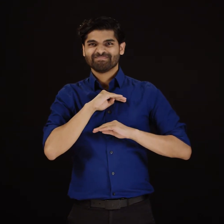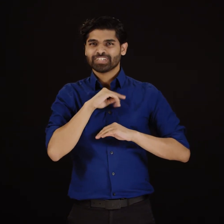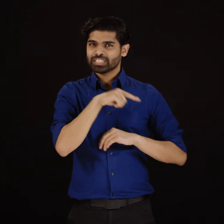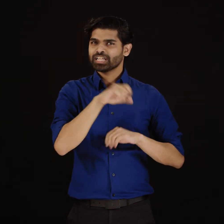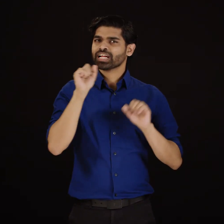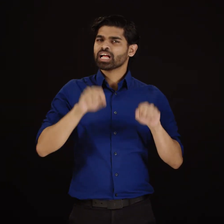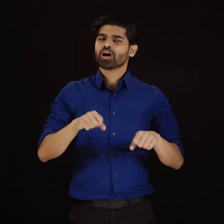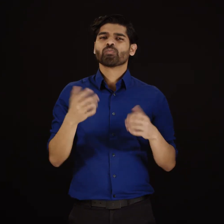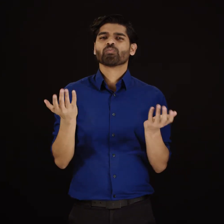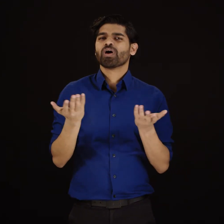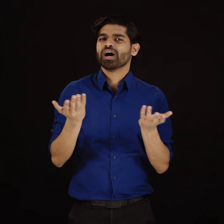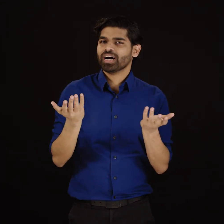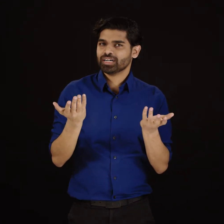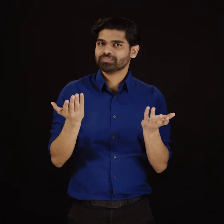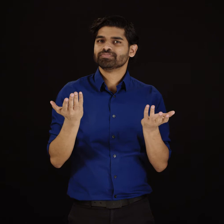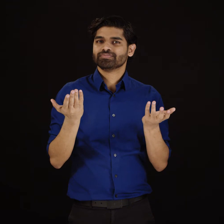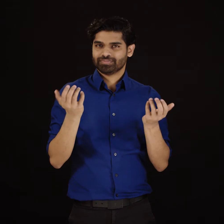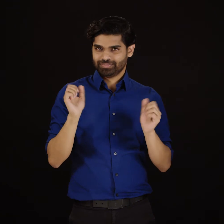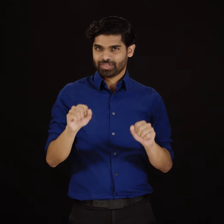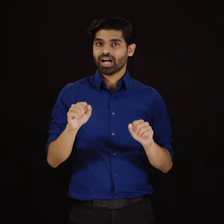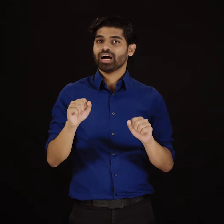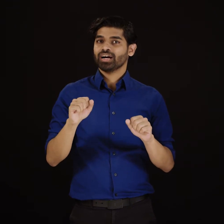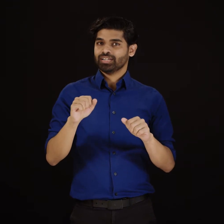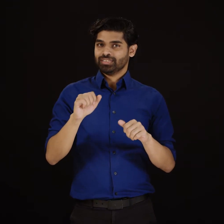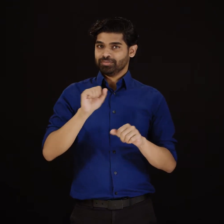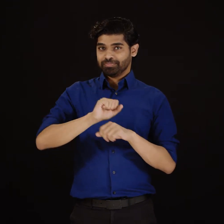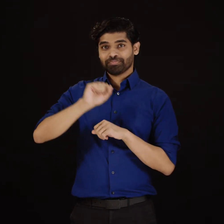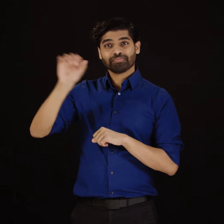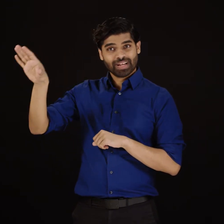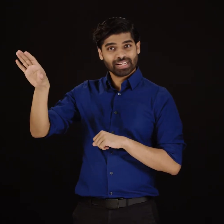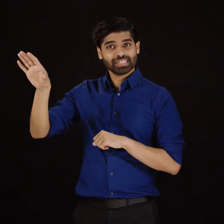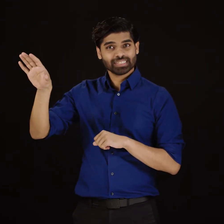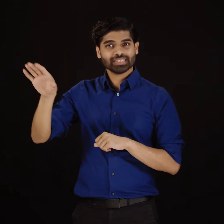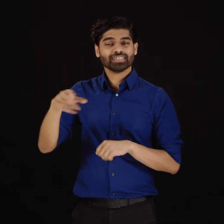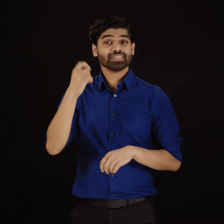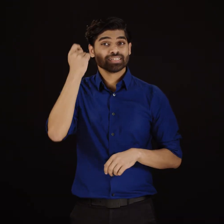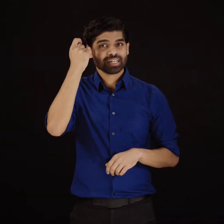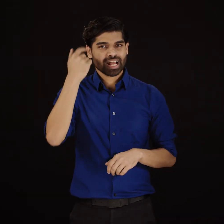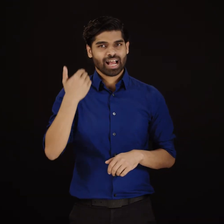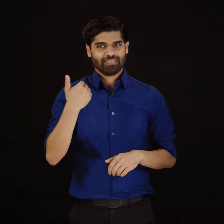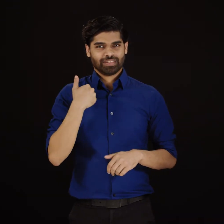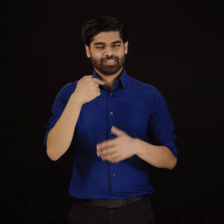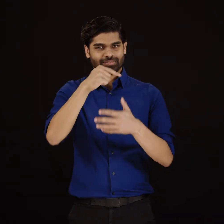a disability have a trial period of up to 30 calendar days during which they may cancel their contract without